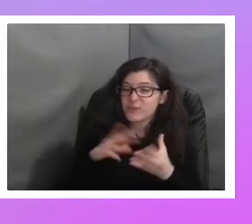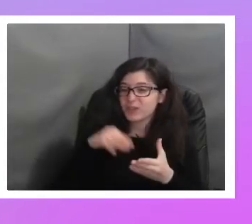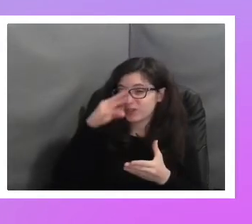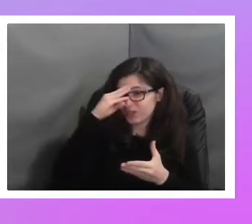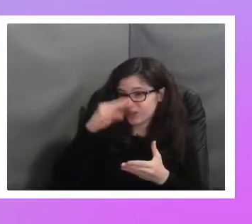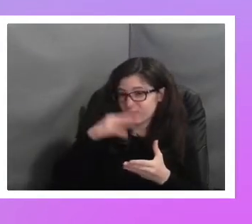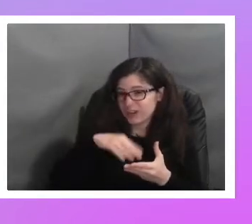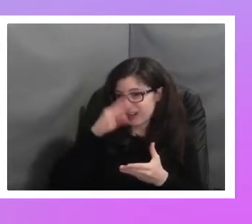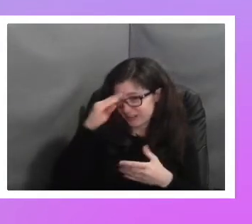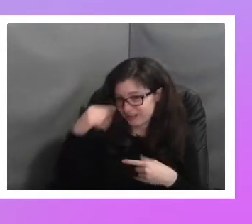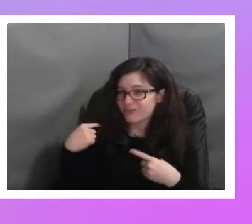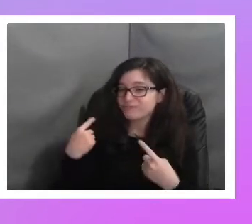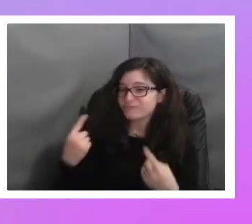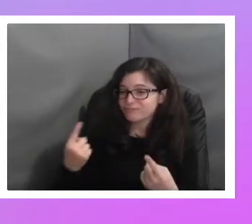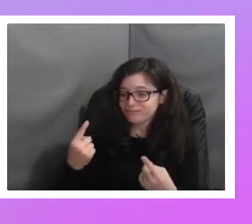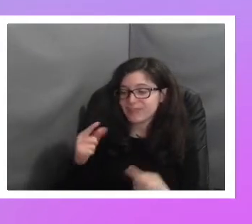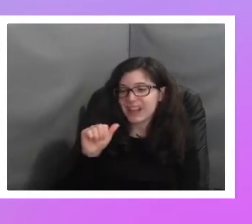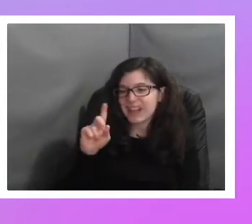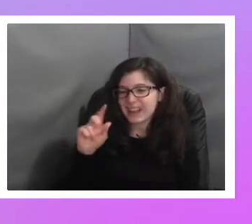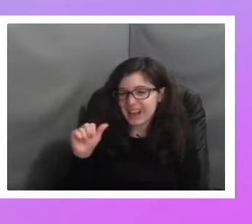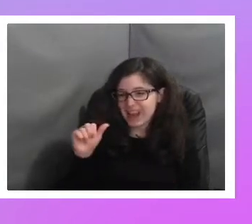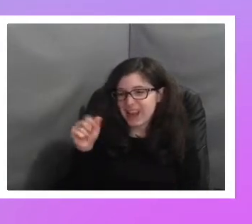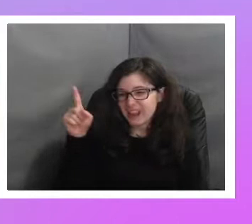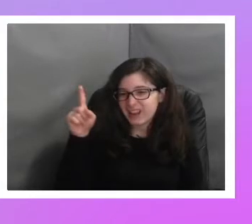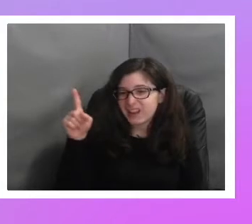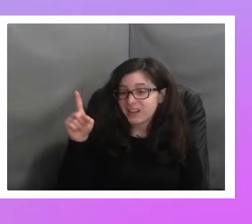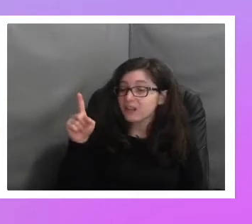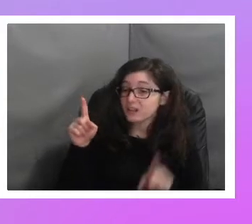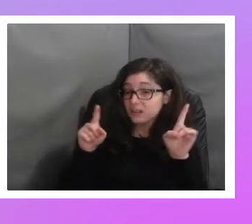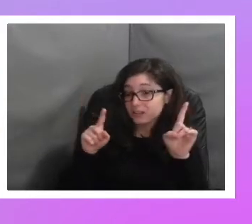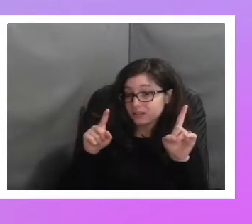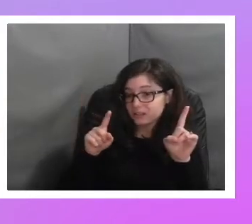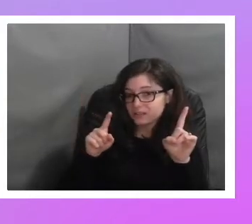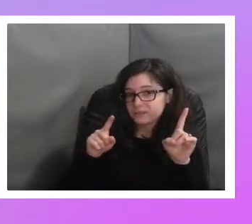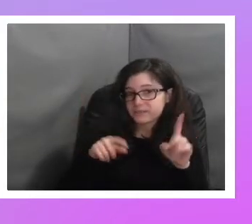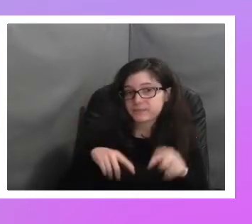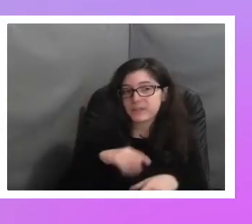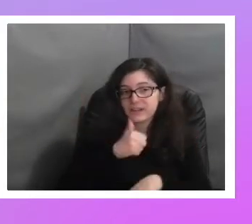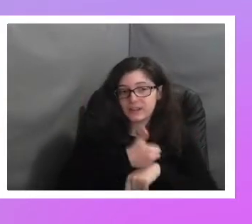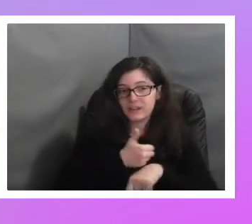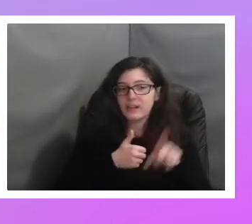over the last 30 years, and it has, well, they say it has five parts but it really has seven,